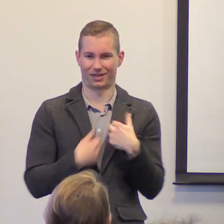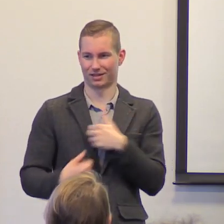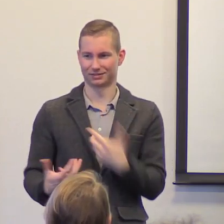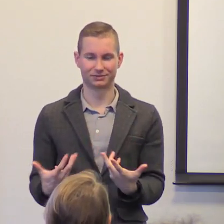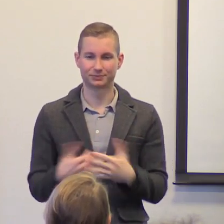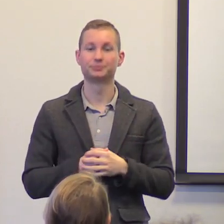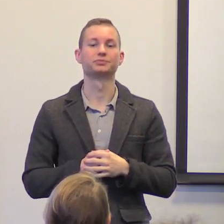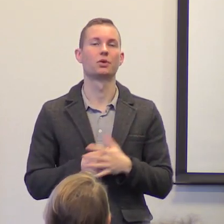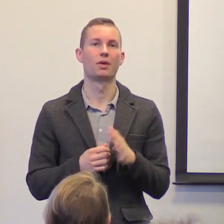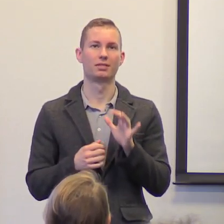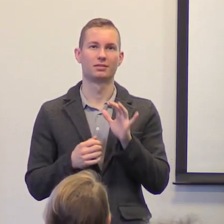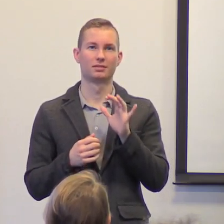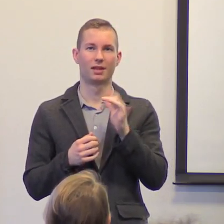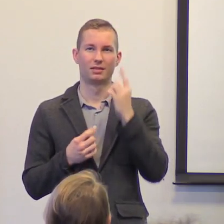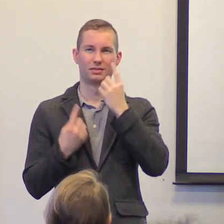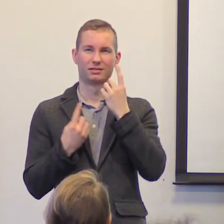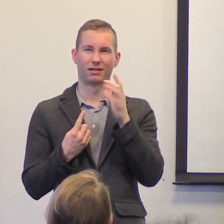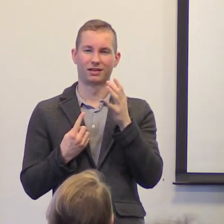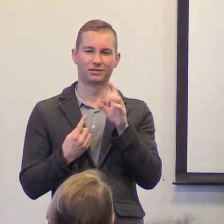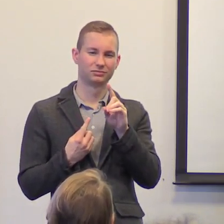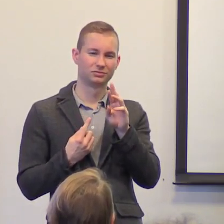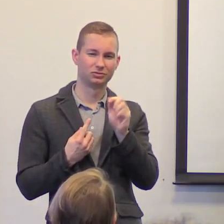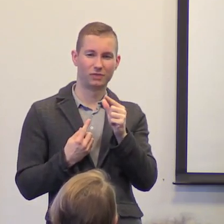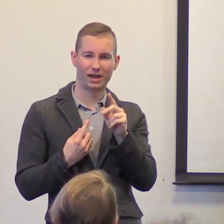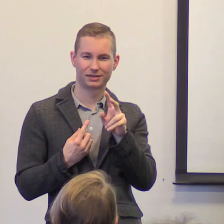The thinking is all this dragnet kind of thinking. Better safe than sorry.